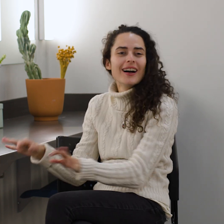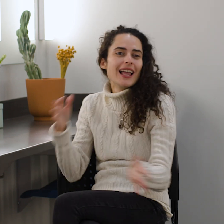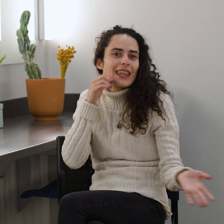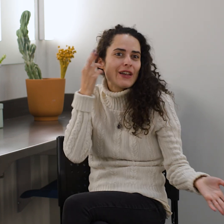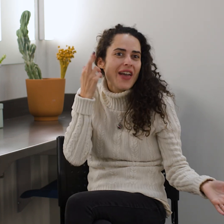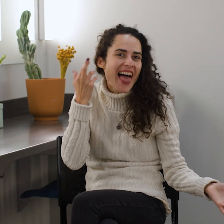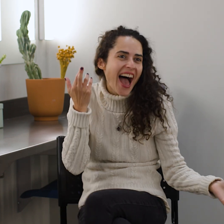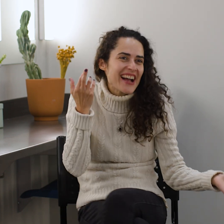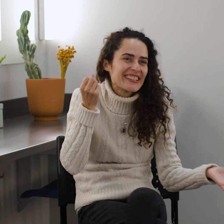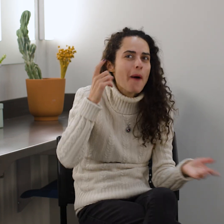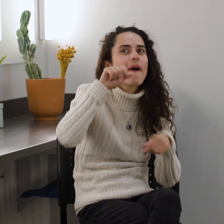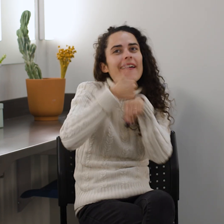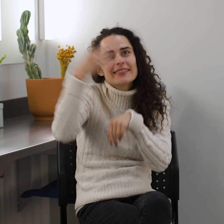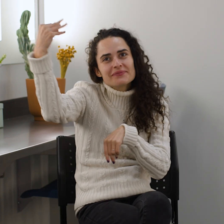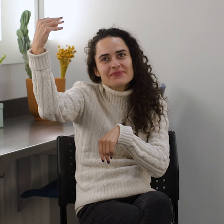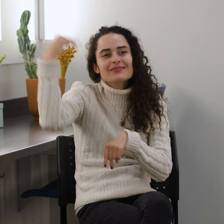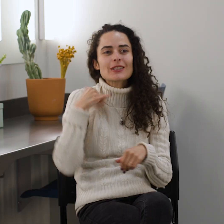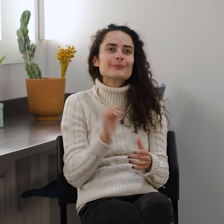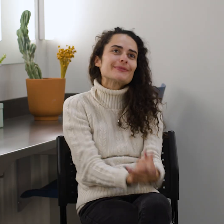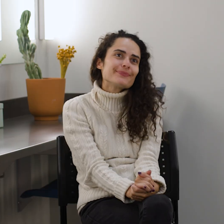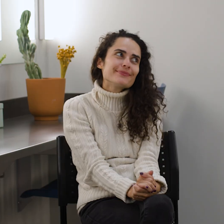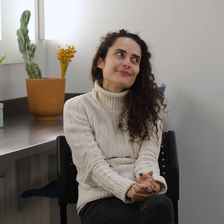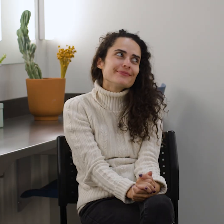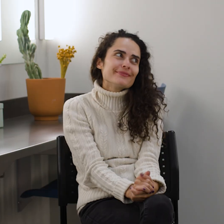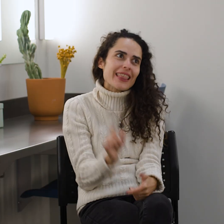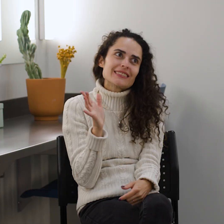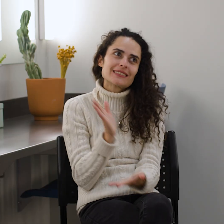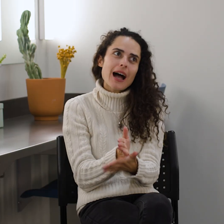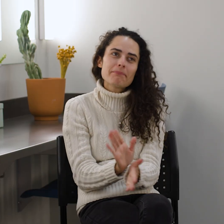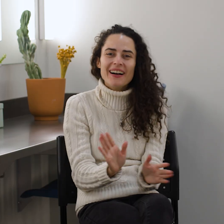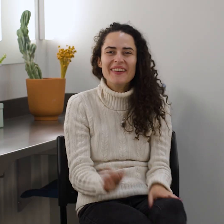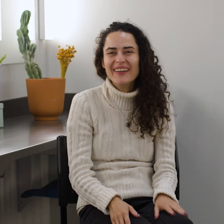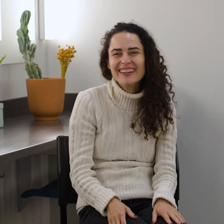I didn't realize it at all! So then I learned that if the light’s flashing, I have to be quiet.